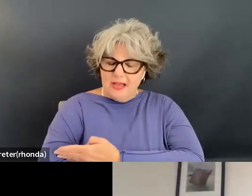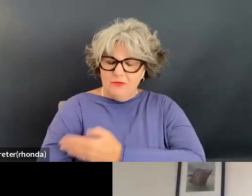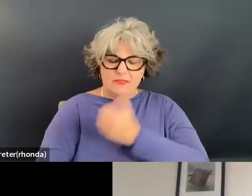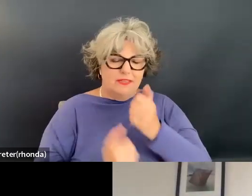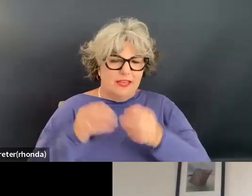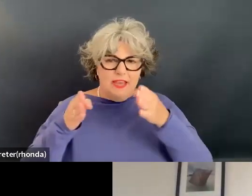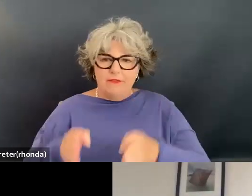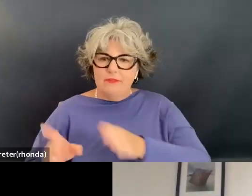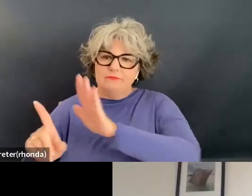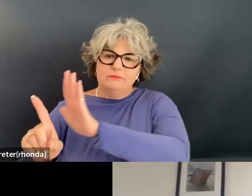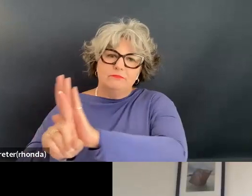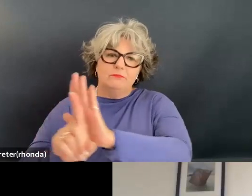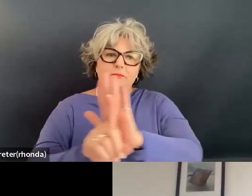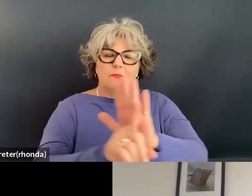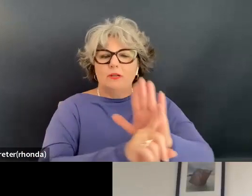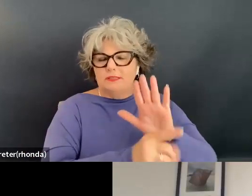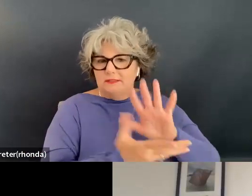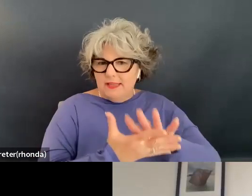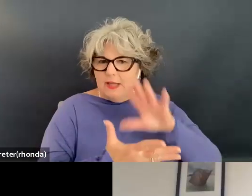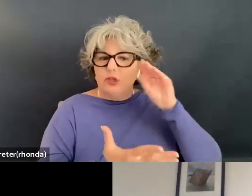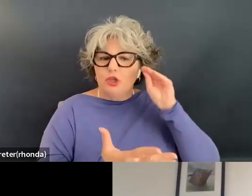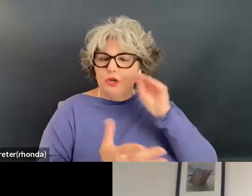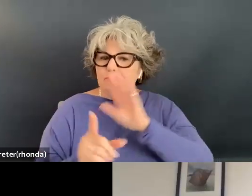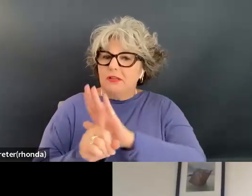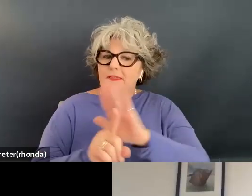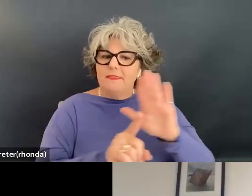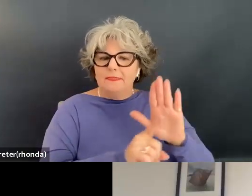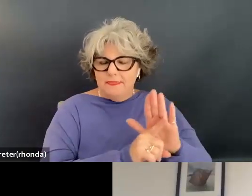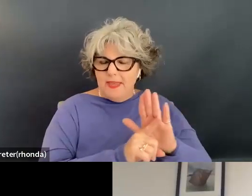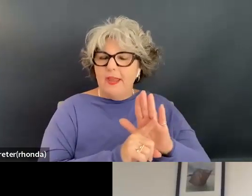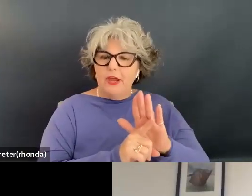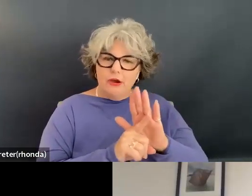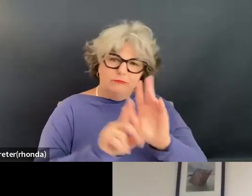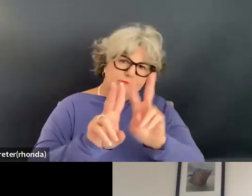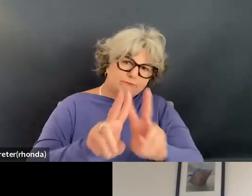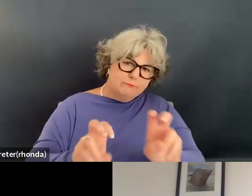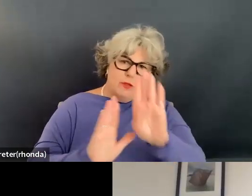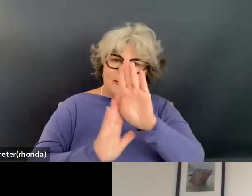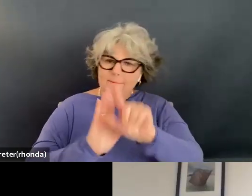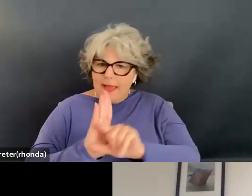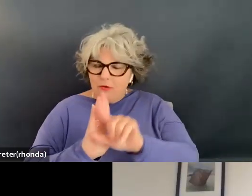can take their own unique takeaway, based on their background and based on their like,